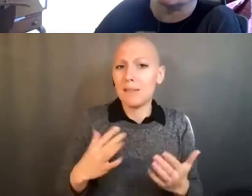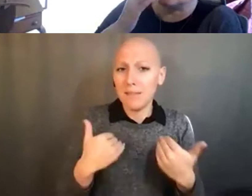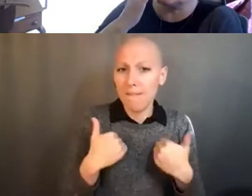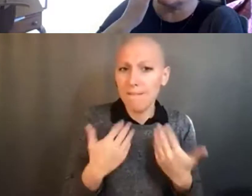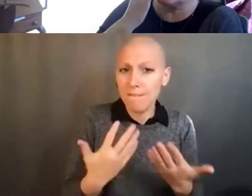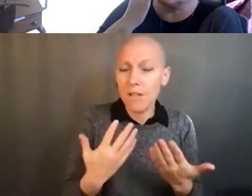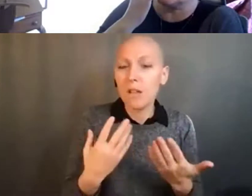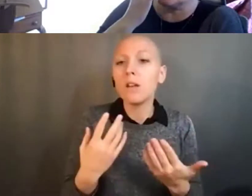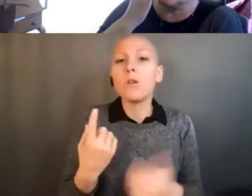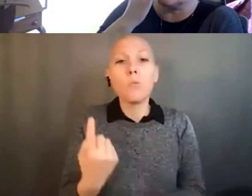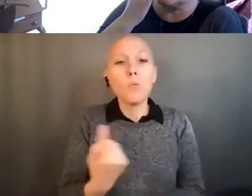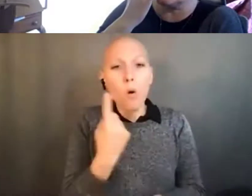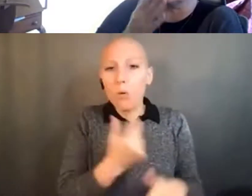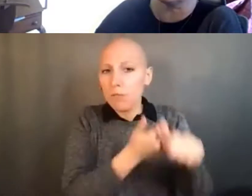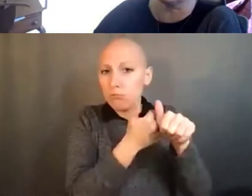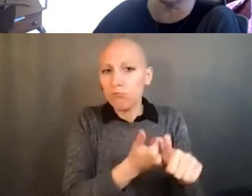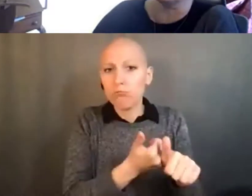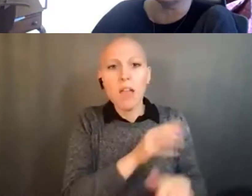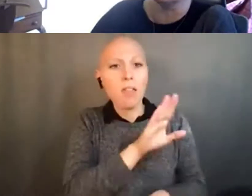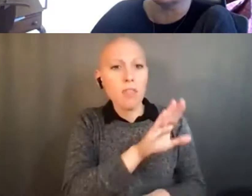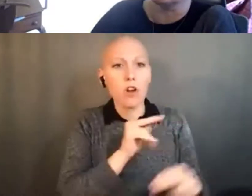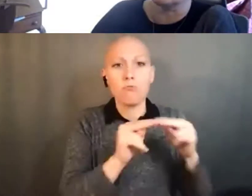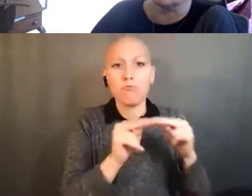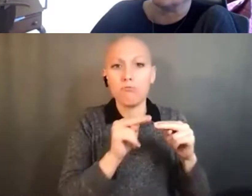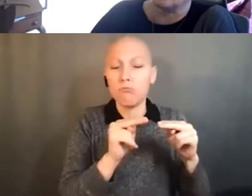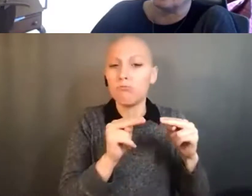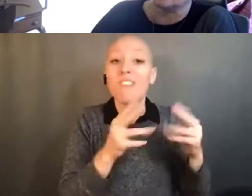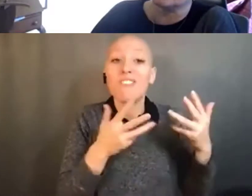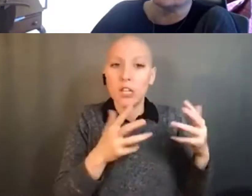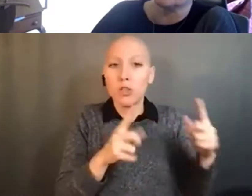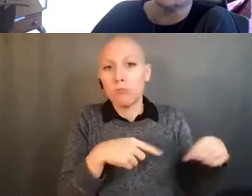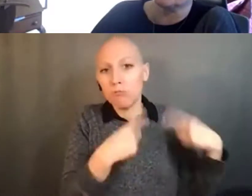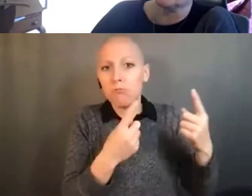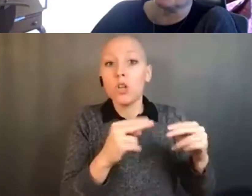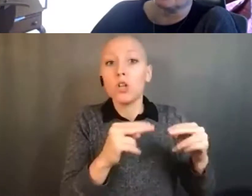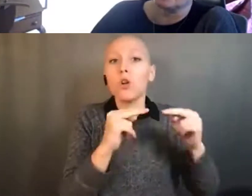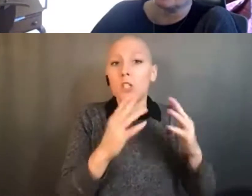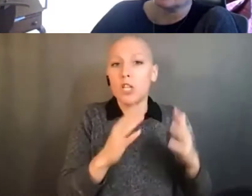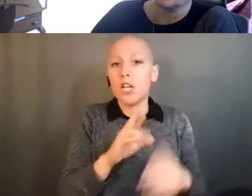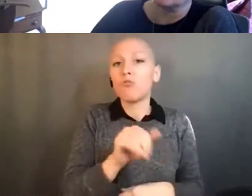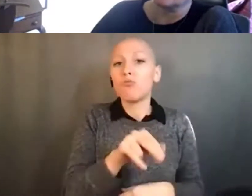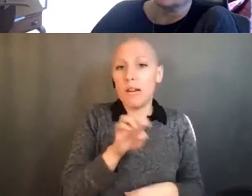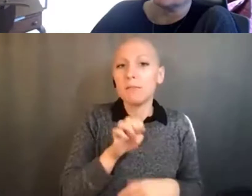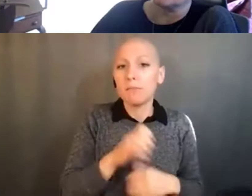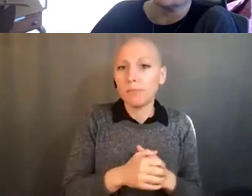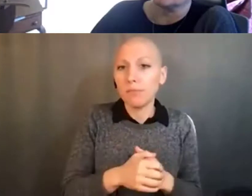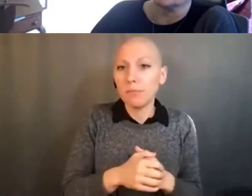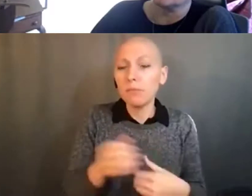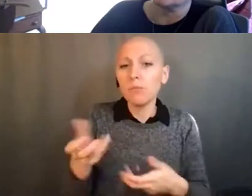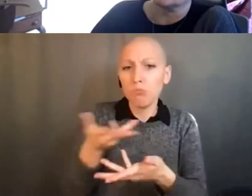So that's what you should include and you should work with them to determine what that is. Glen McGugan: And that doesn't count against your direct cost,